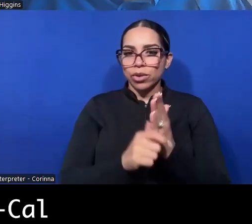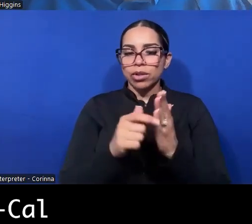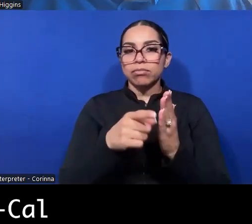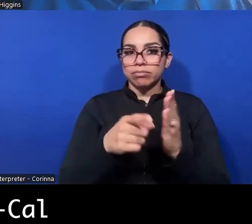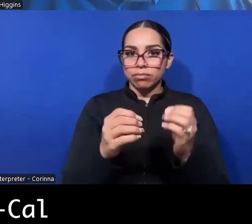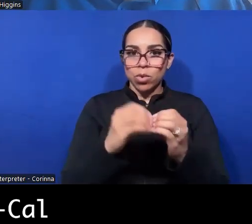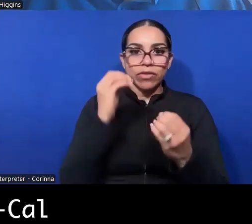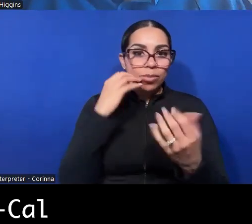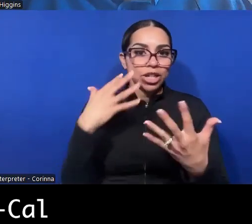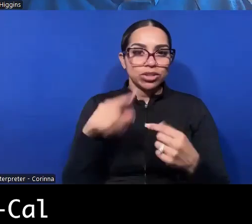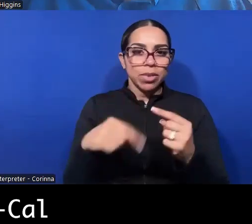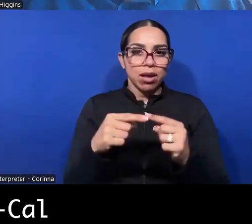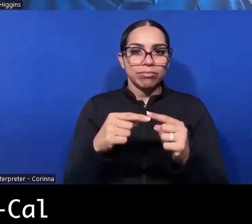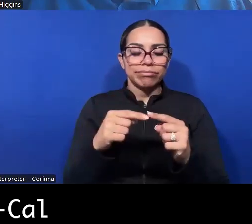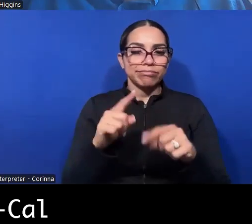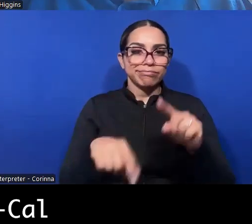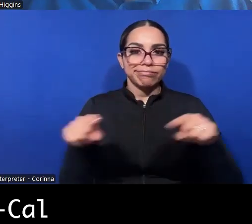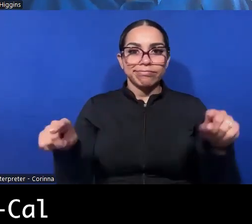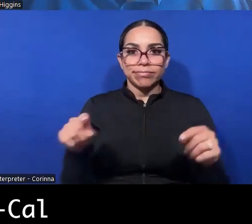on different on various Medi-Cal procedures.